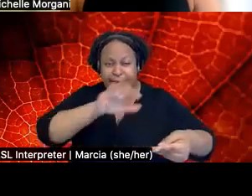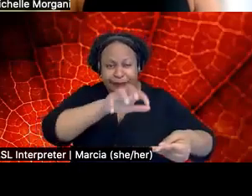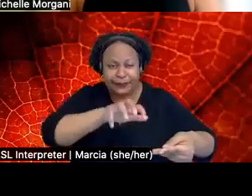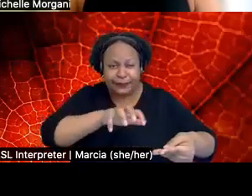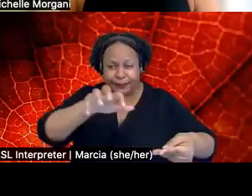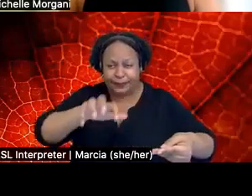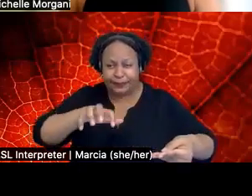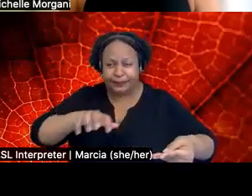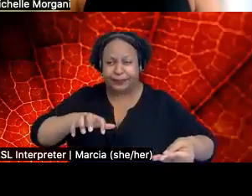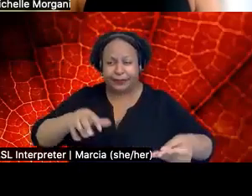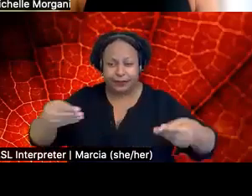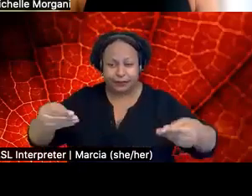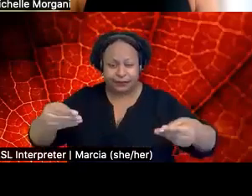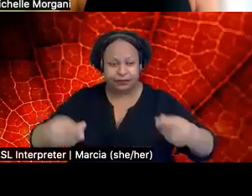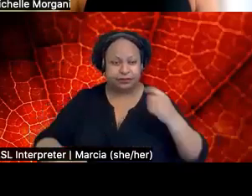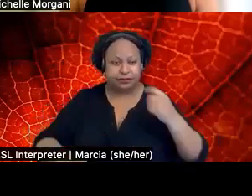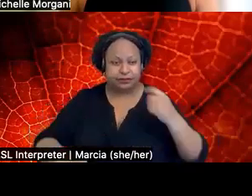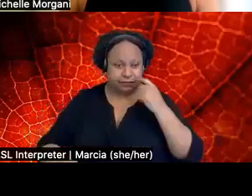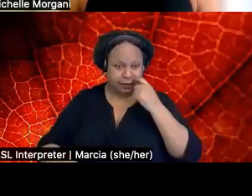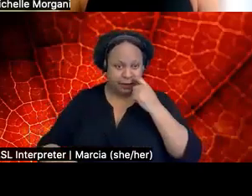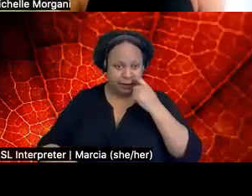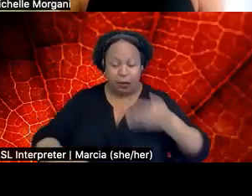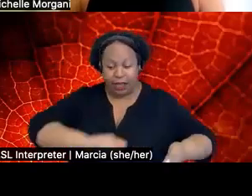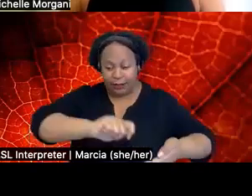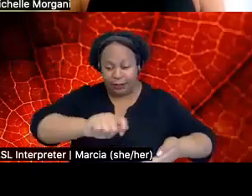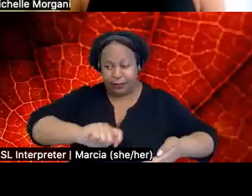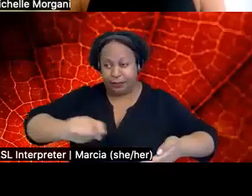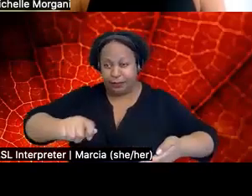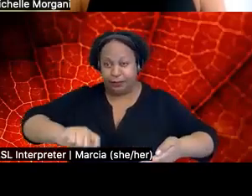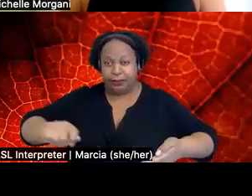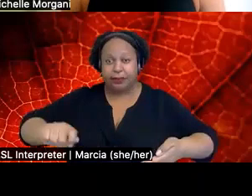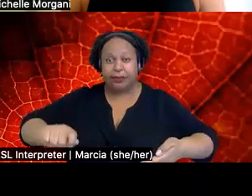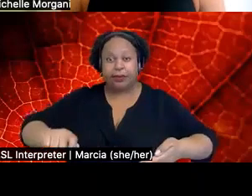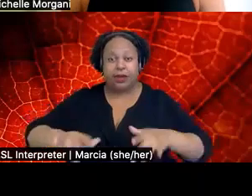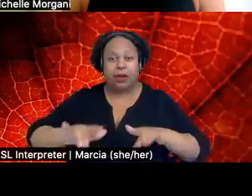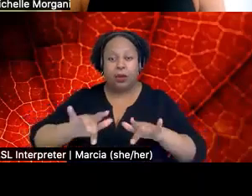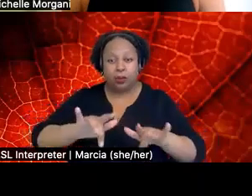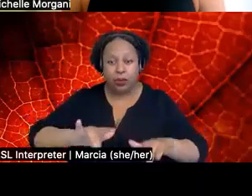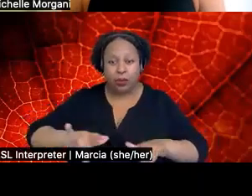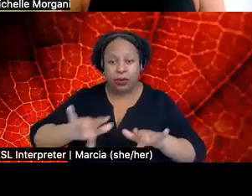The sound that's recorded will be matched up with what is written.